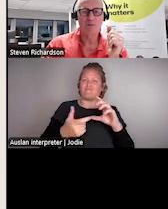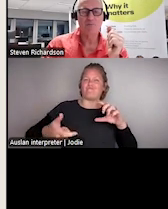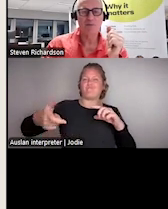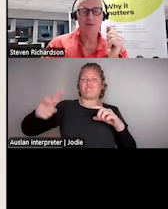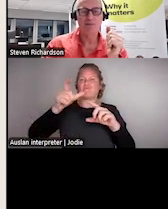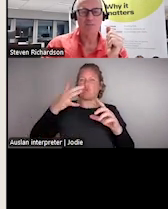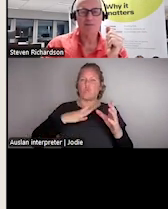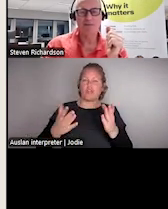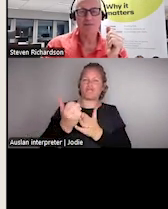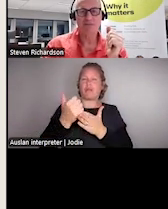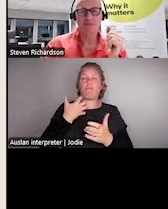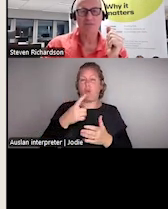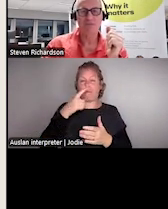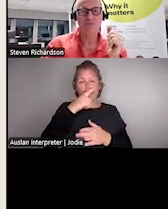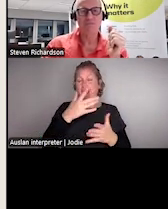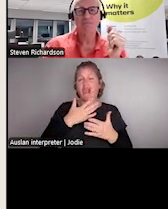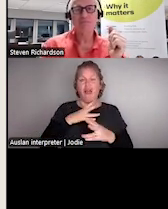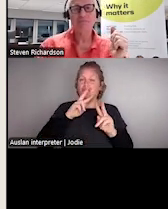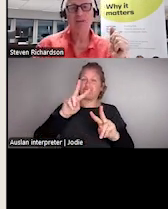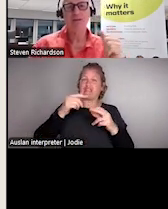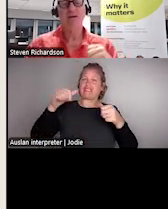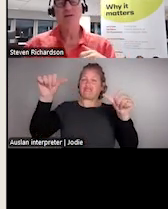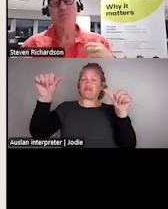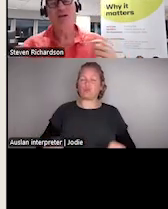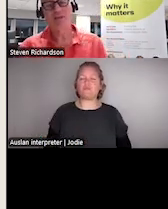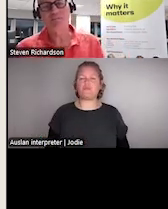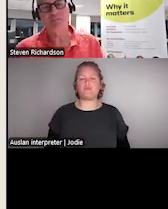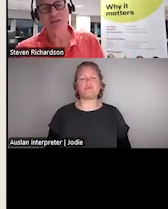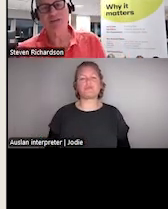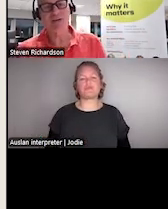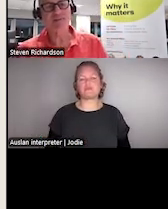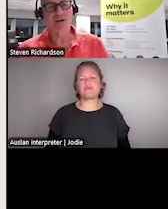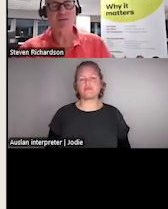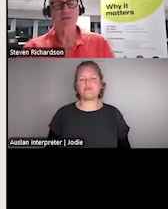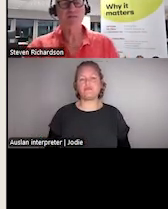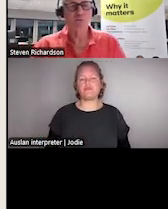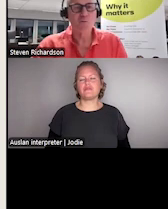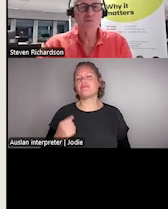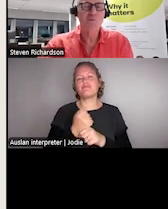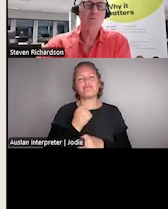People really love to be successful. Make the day fun! Of course, you want to